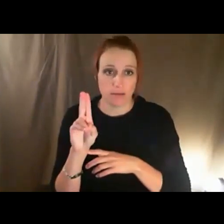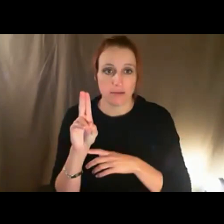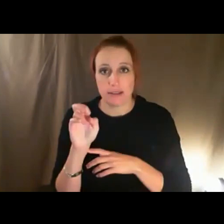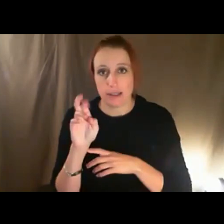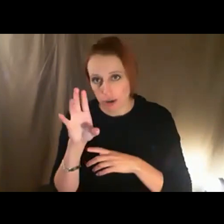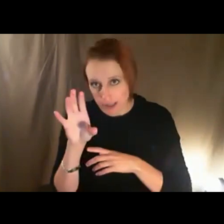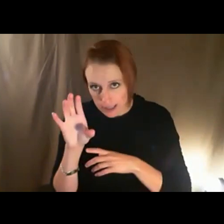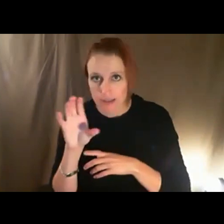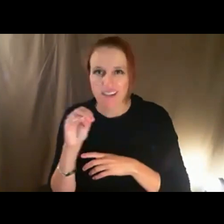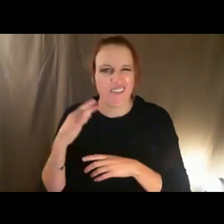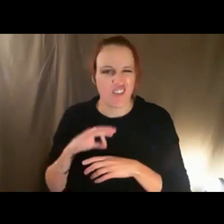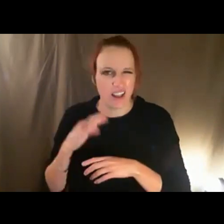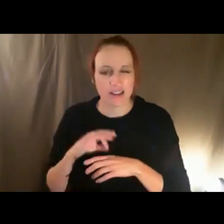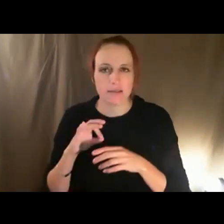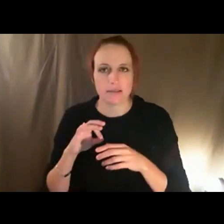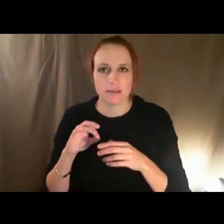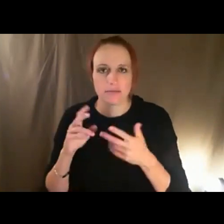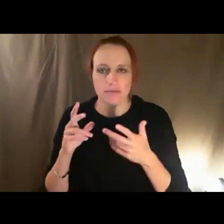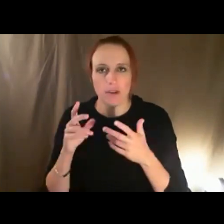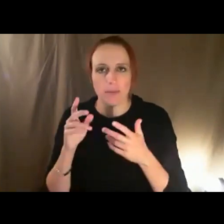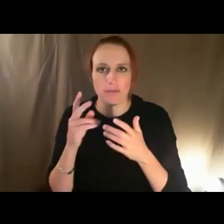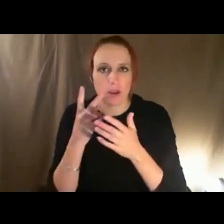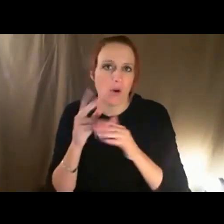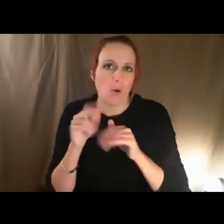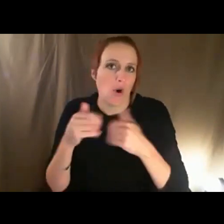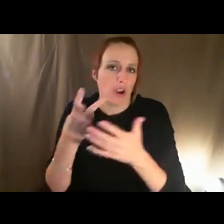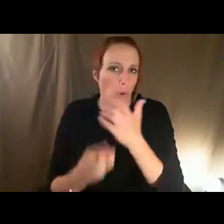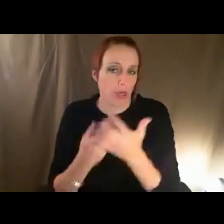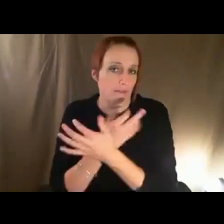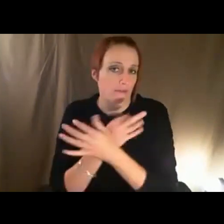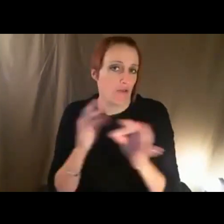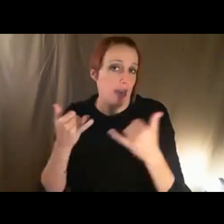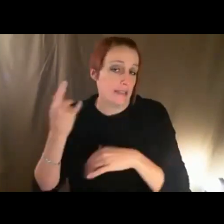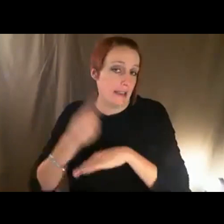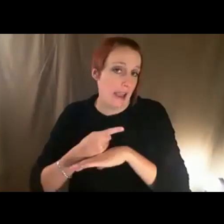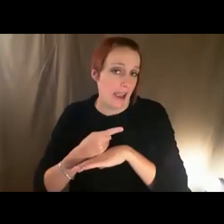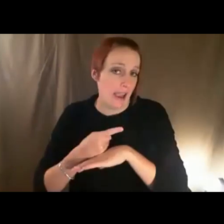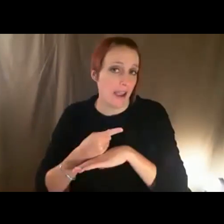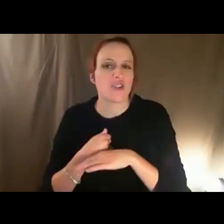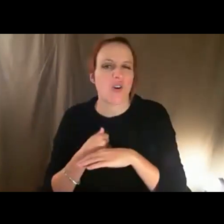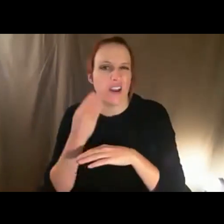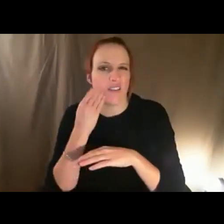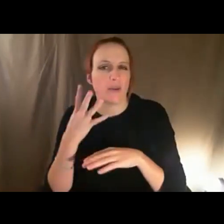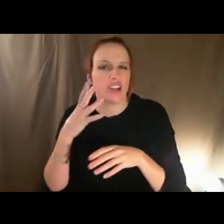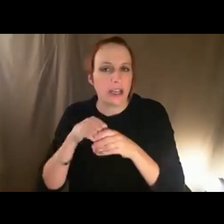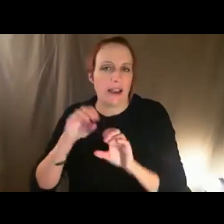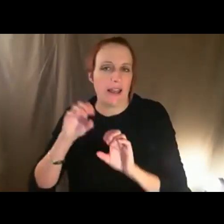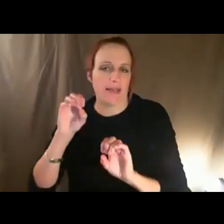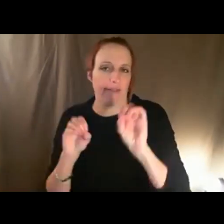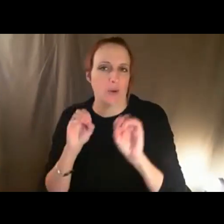So, we are offering both of those at no cost to you today. Handouts will be in that survey email as well.